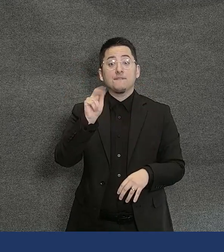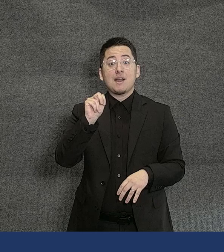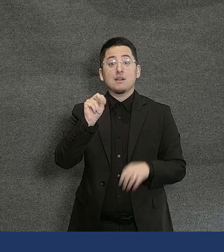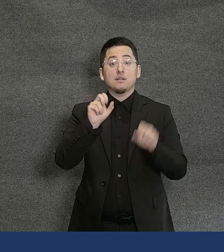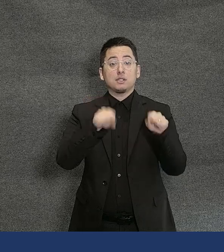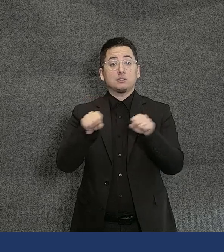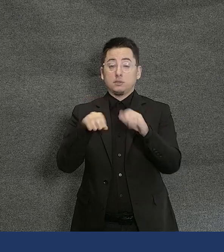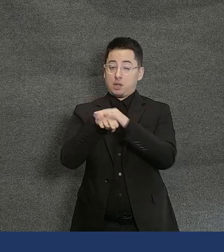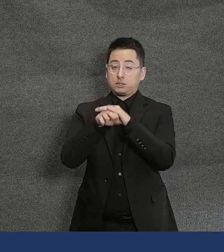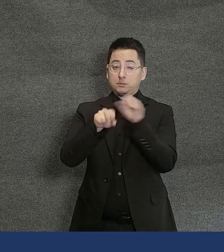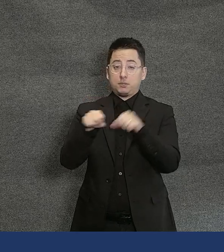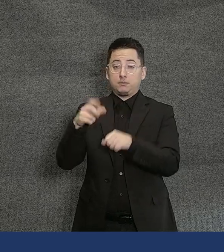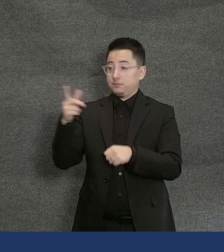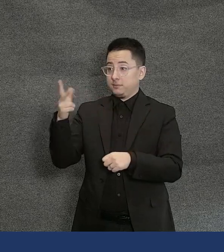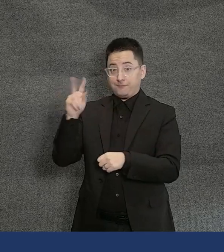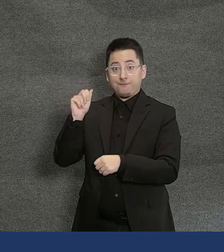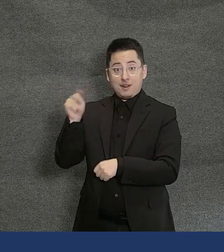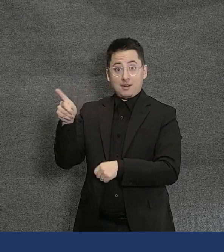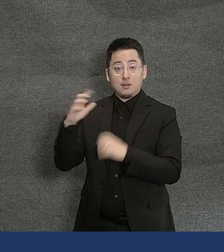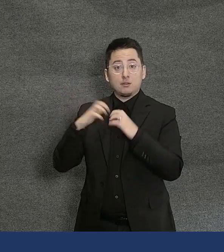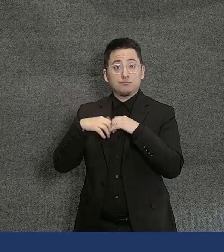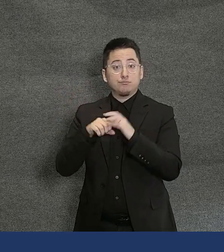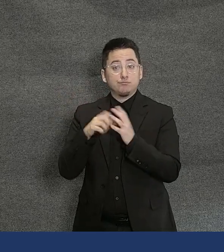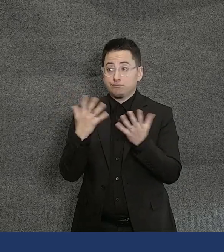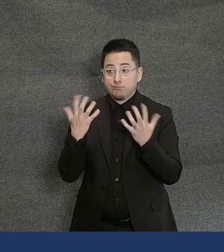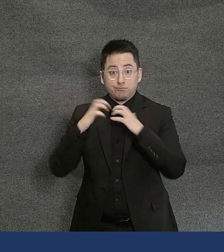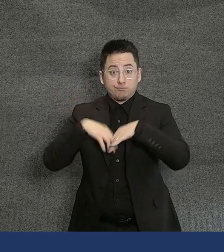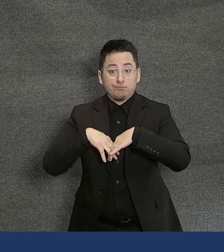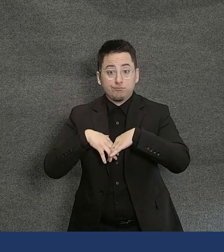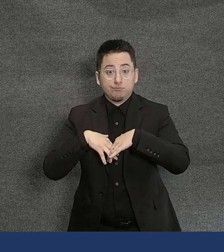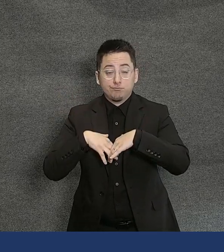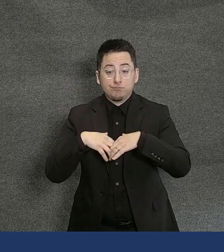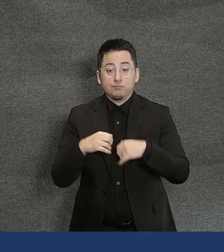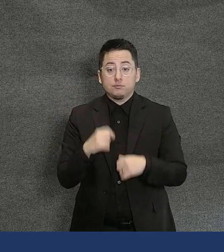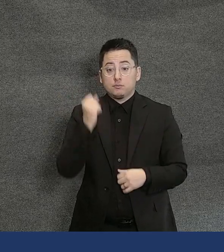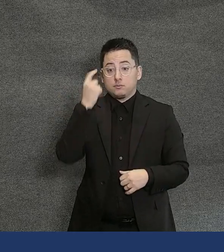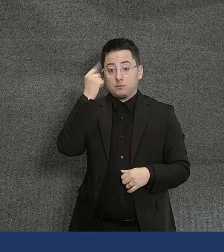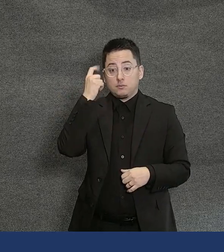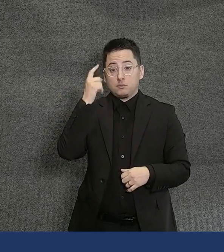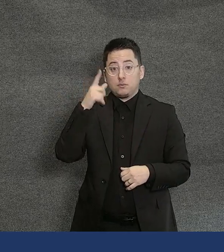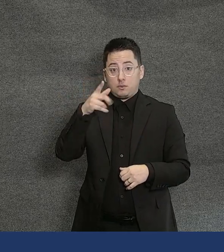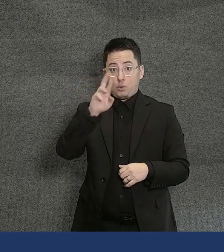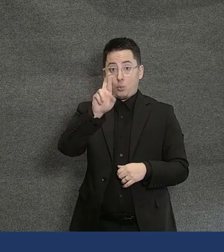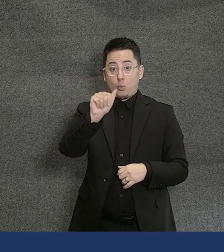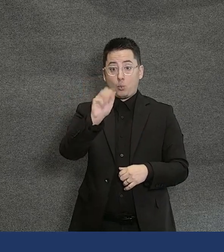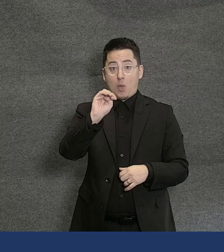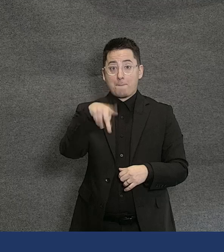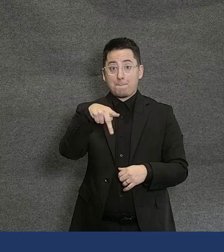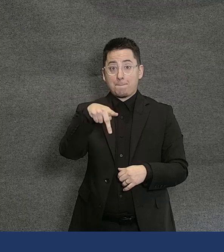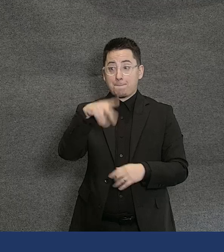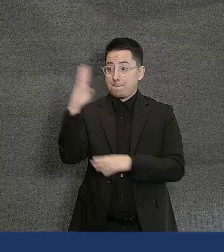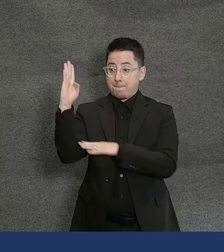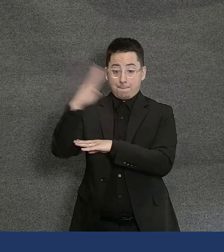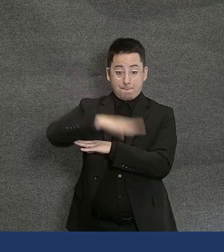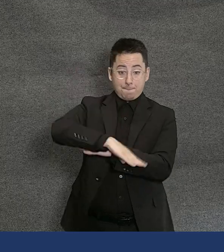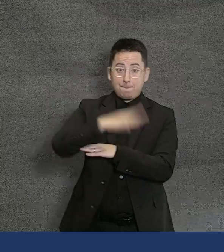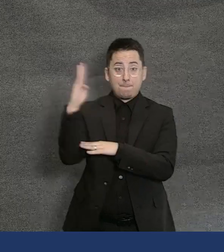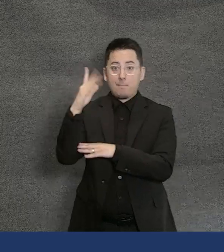So what happened is the ramp was jammed and it wouldn't release, and so there was no way for me to enter the vehicle.